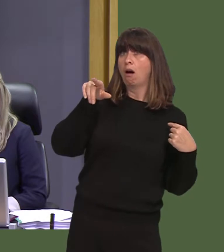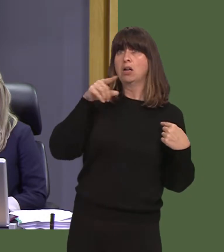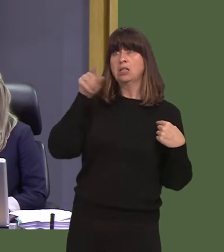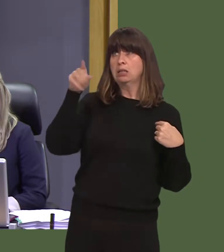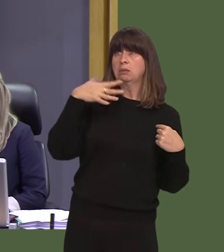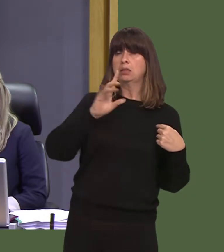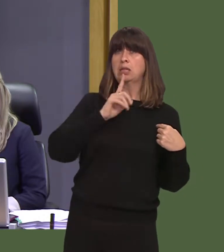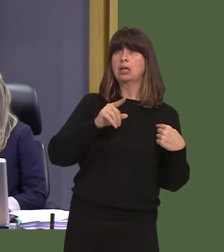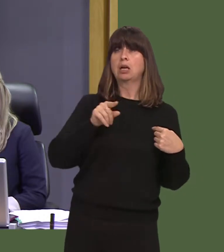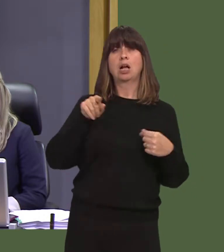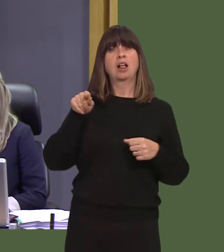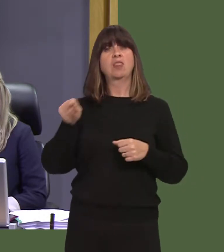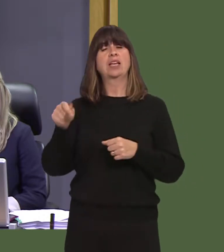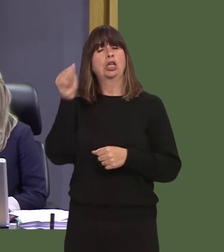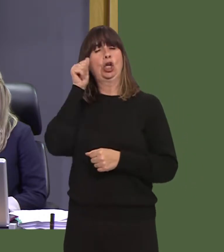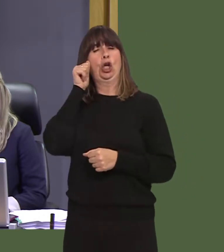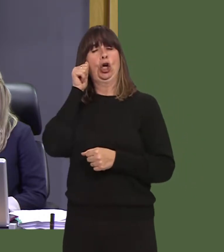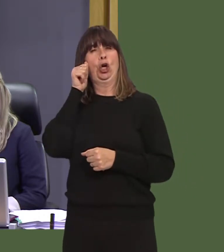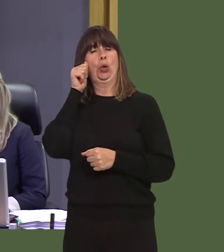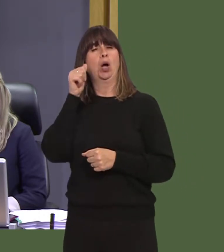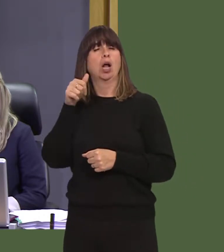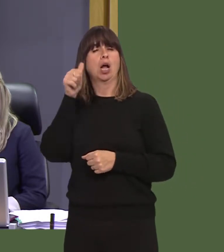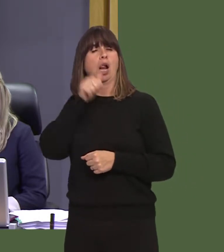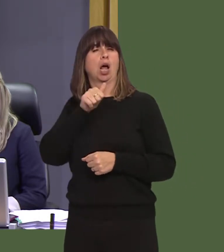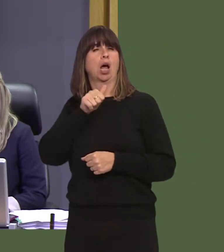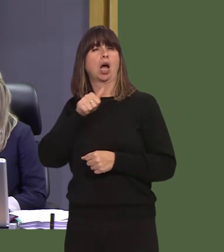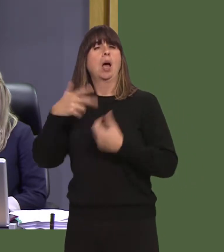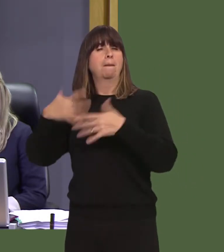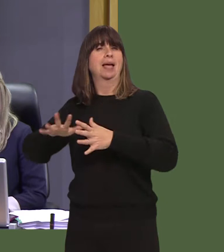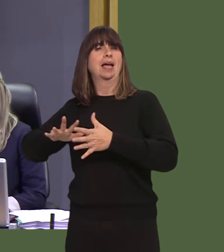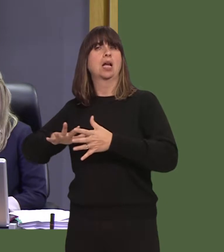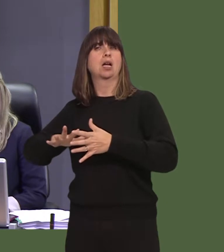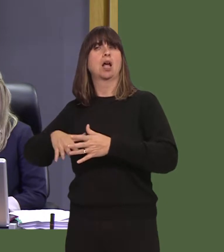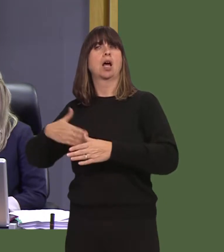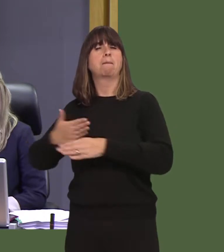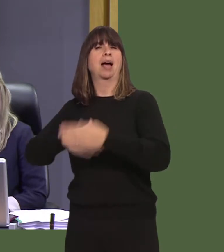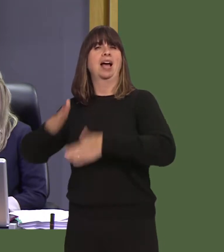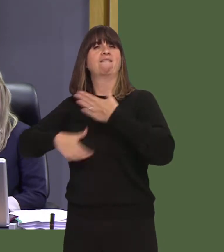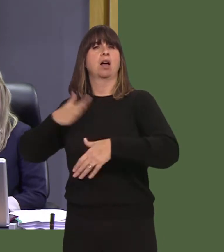'these actions were premeditated, deliberate, and made in full knowledge of the facts'.